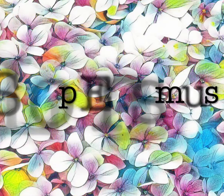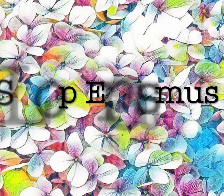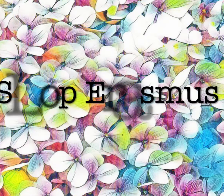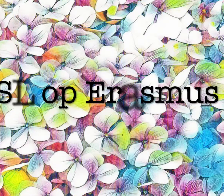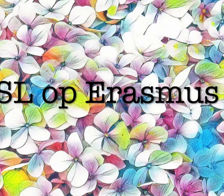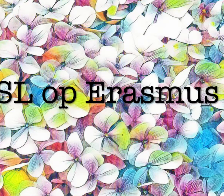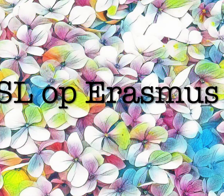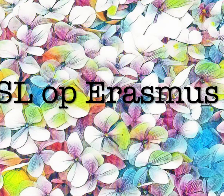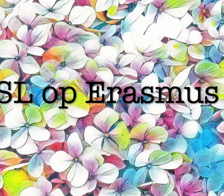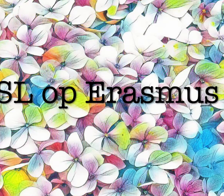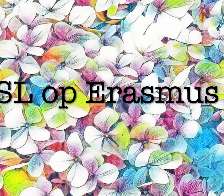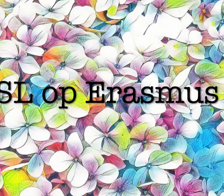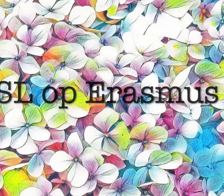BSL at Erasmus